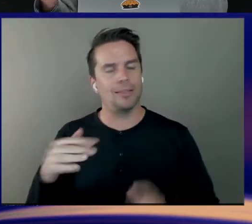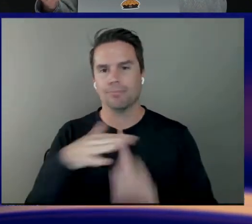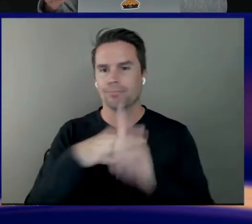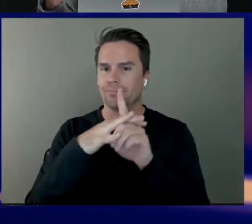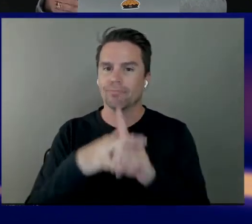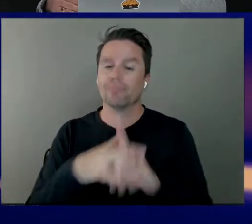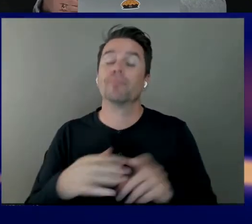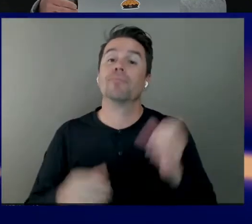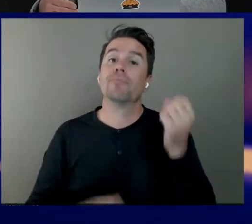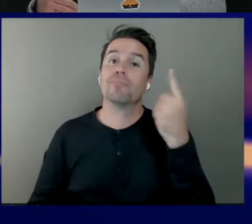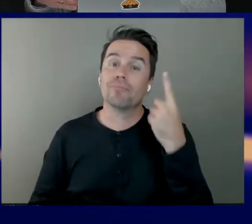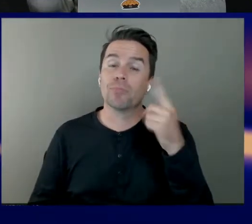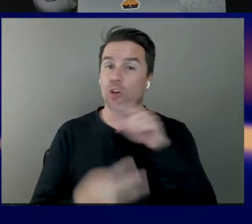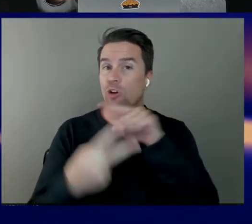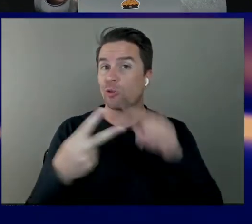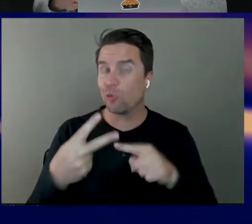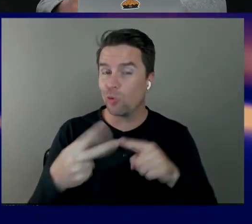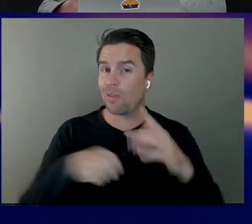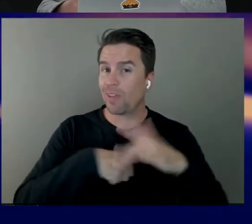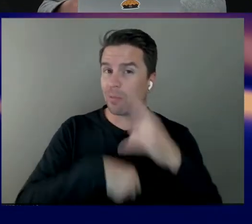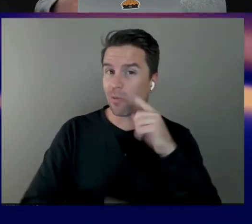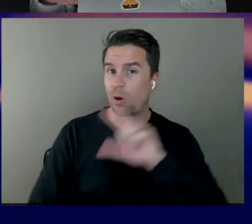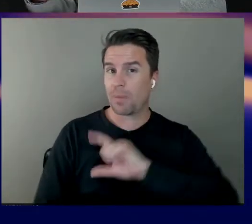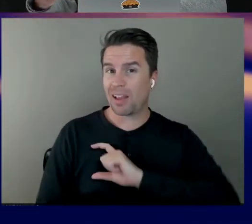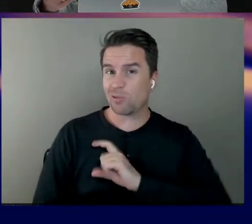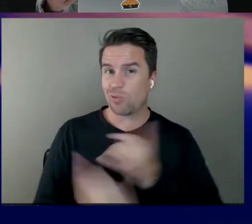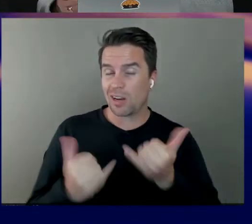for badges right now, are the block and object.